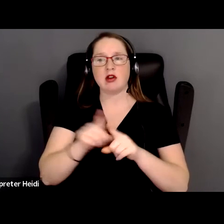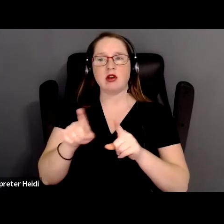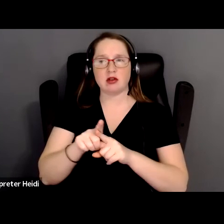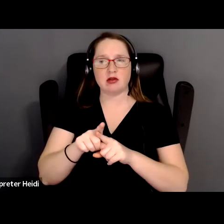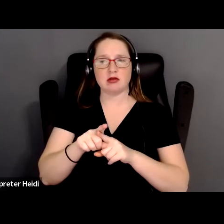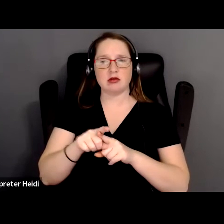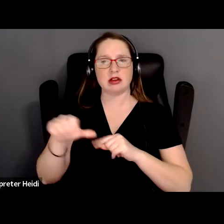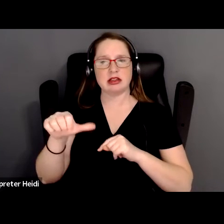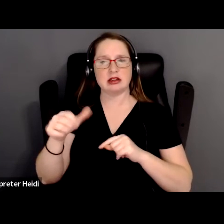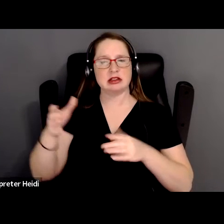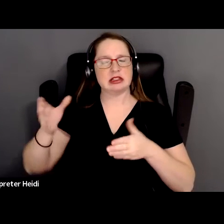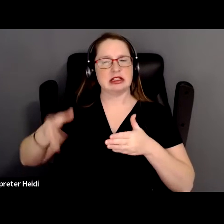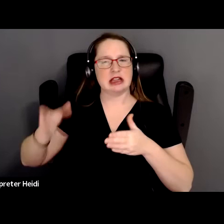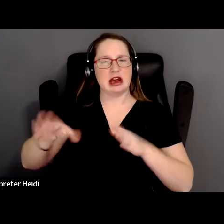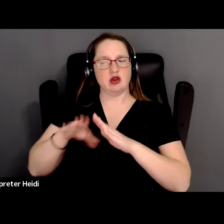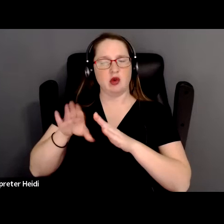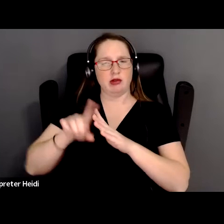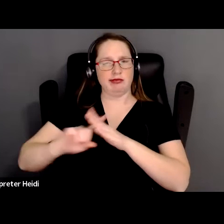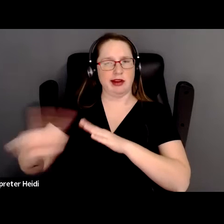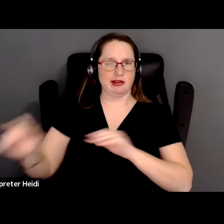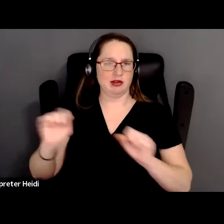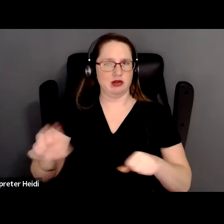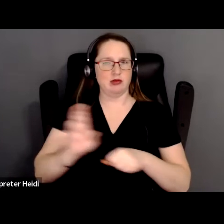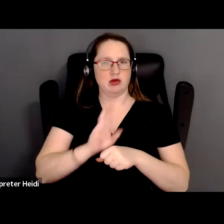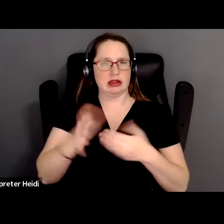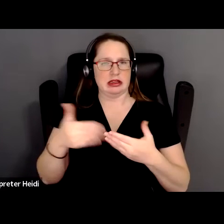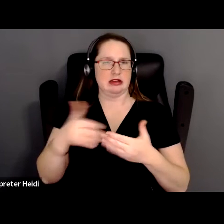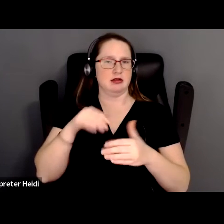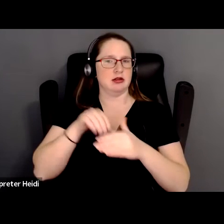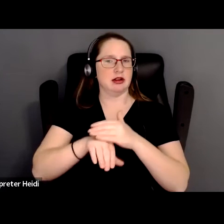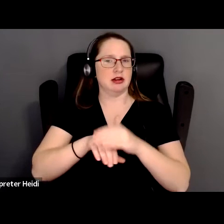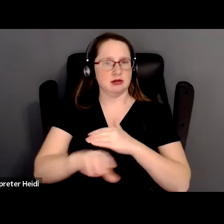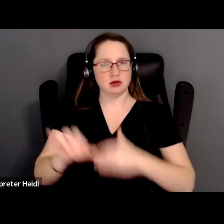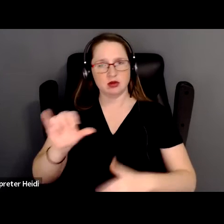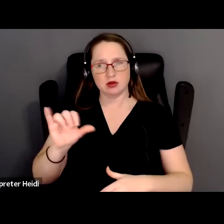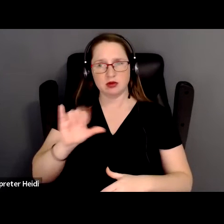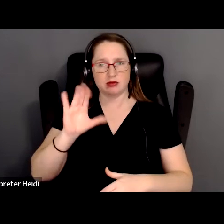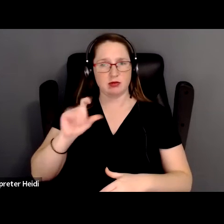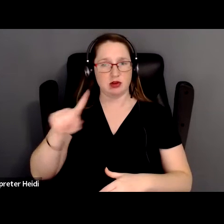a side door that could be made easily accessible by just widening the door,